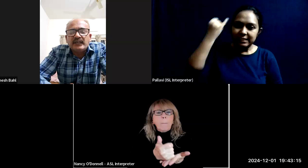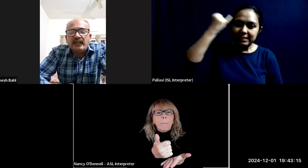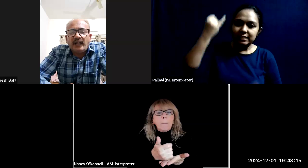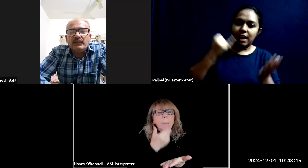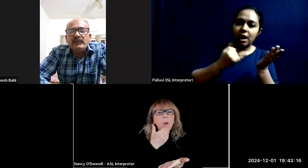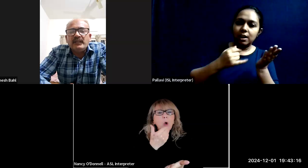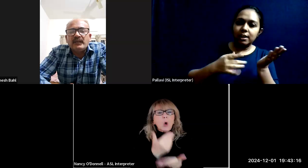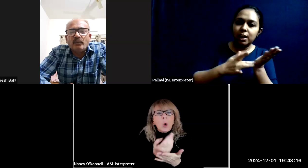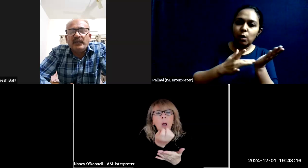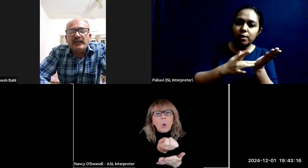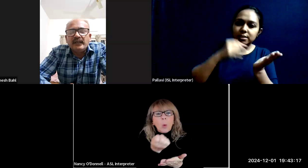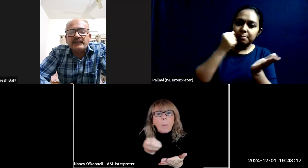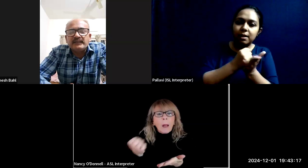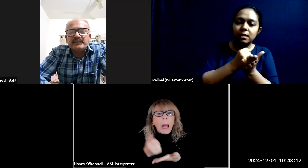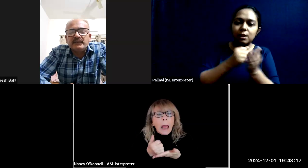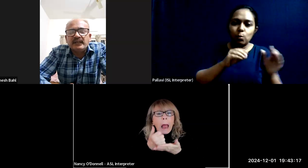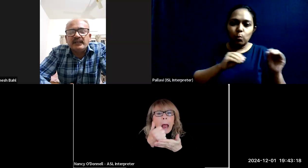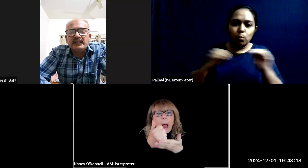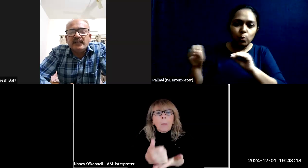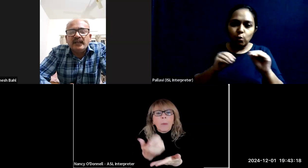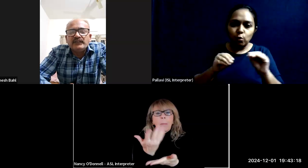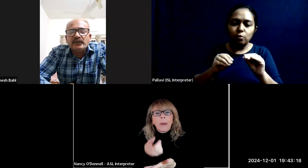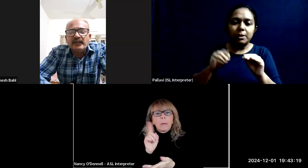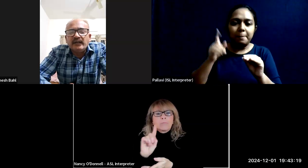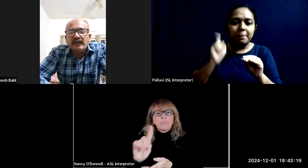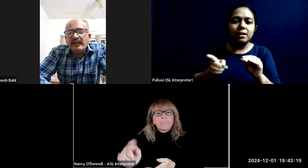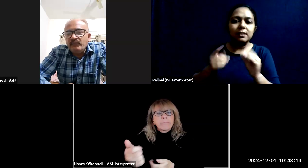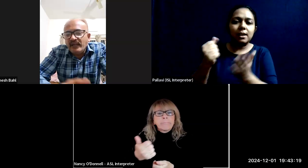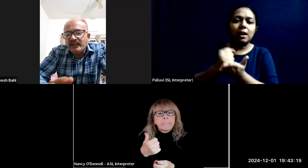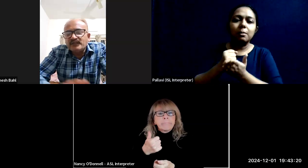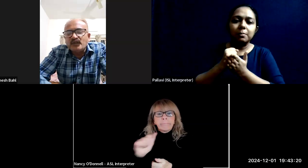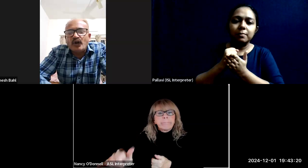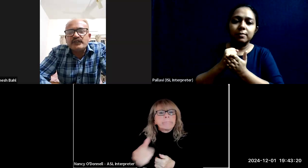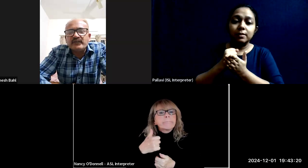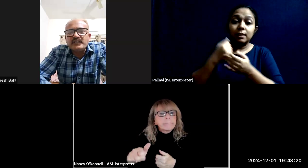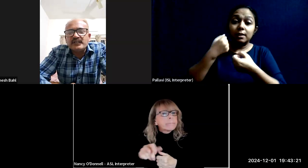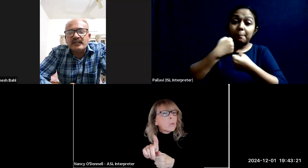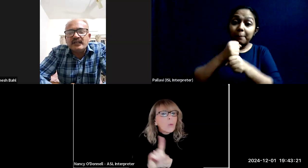which can help them in their mobility and accessibility. So he made this torch which